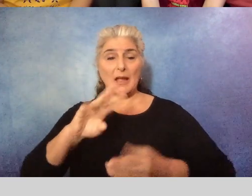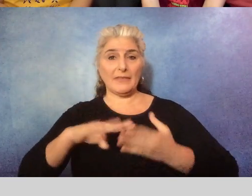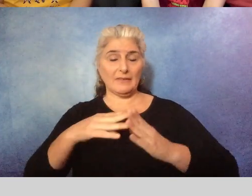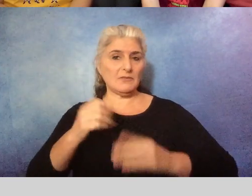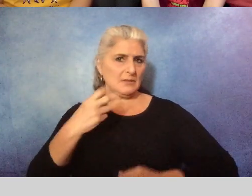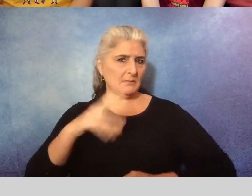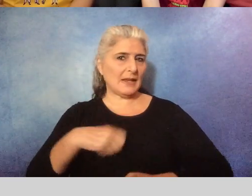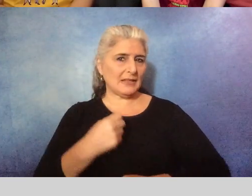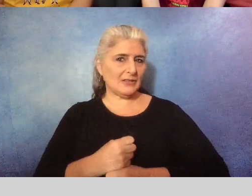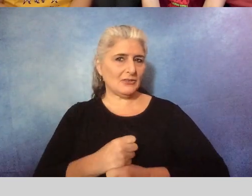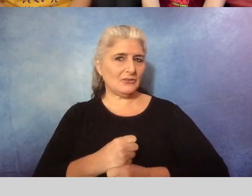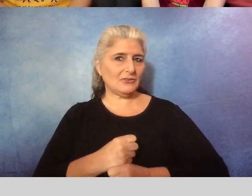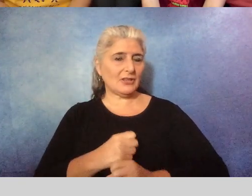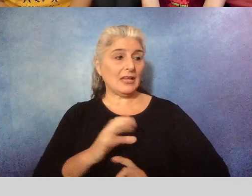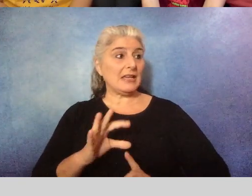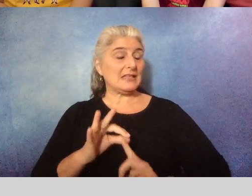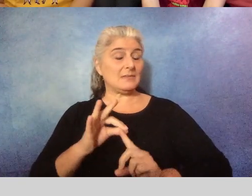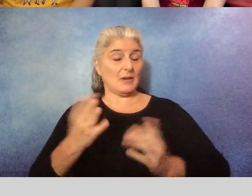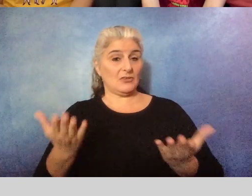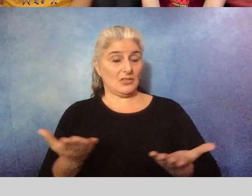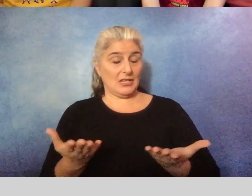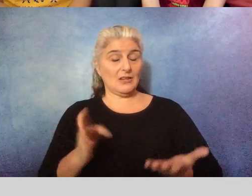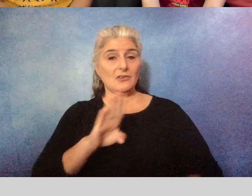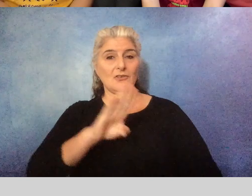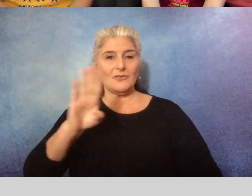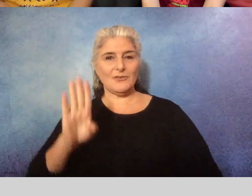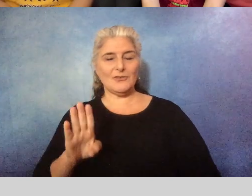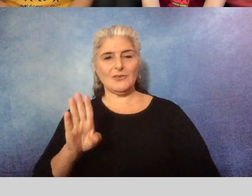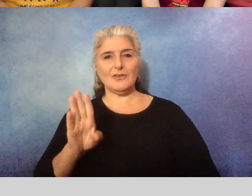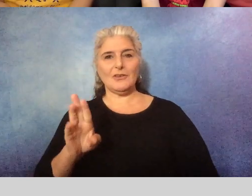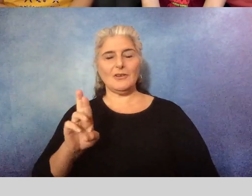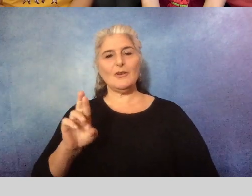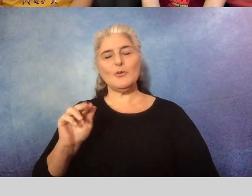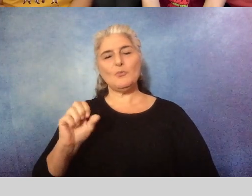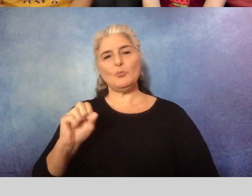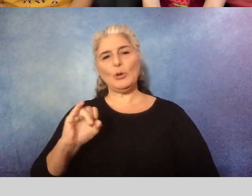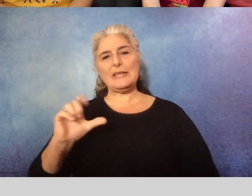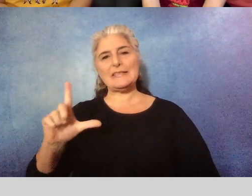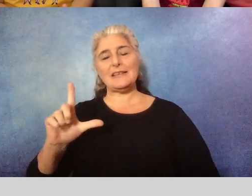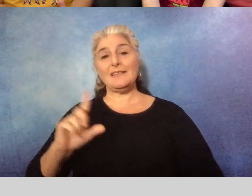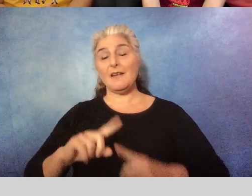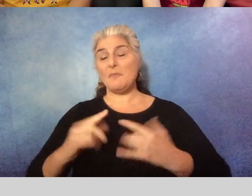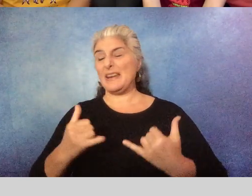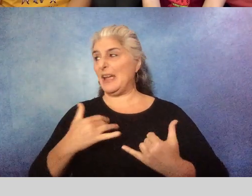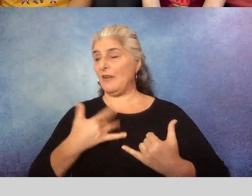for many years now, especially in Brazil. But now I'm in this personal project of mine